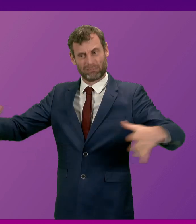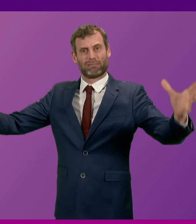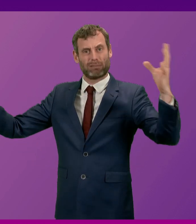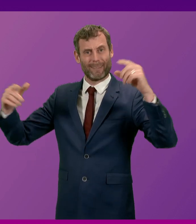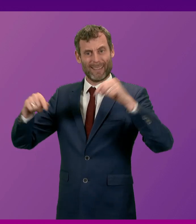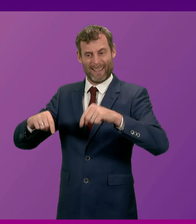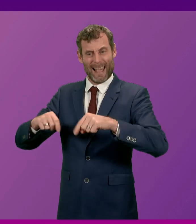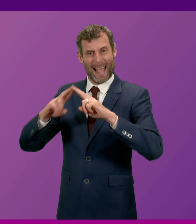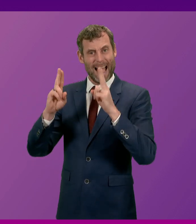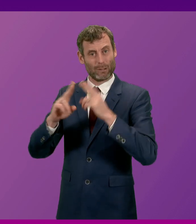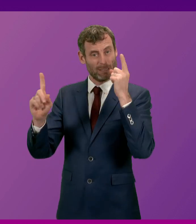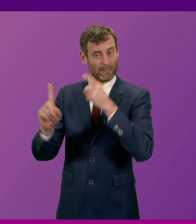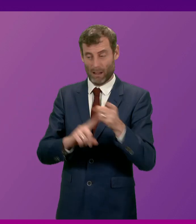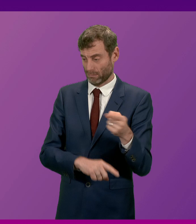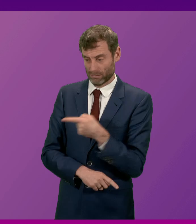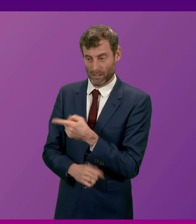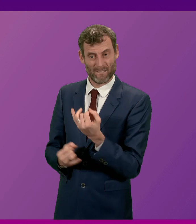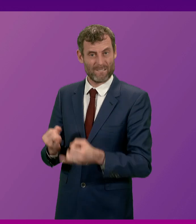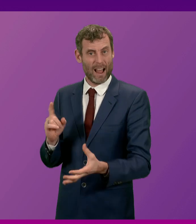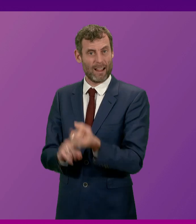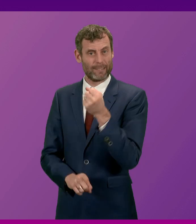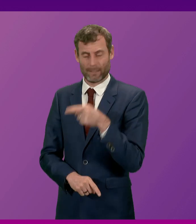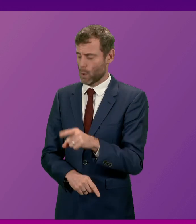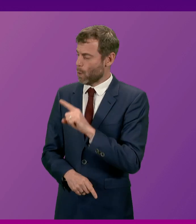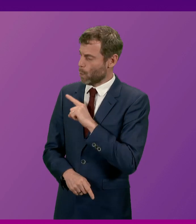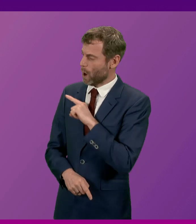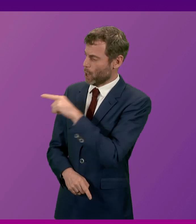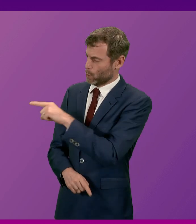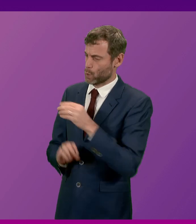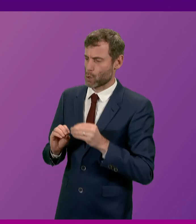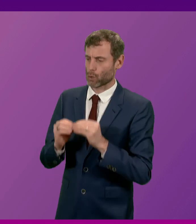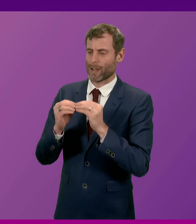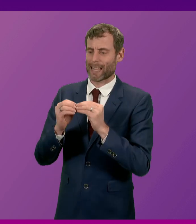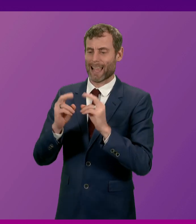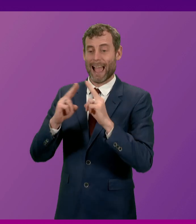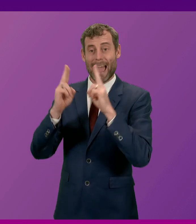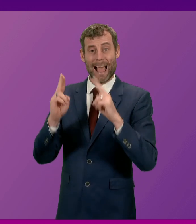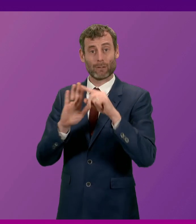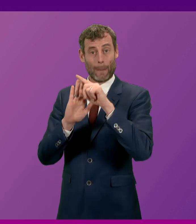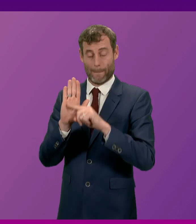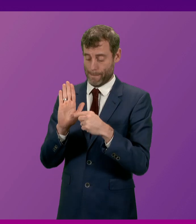emergency, and why is the Parliament considering a housing bill that does not build a single home?